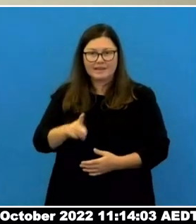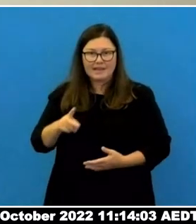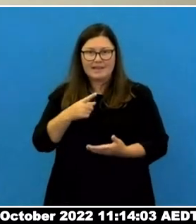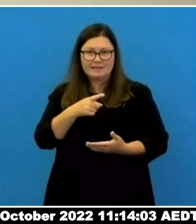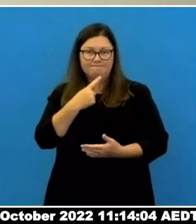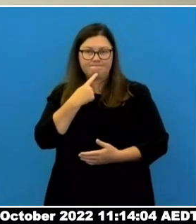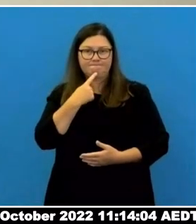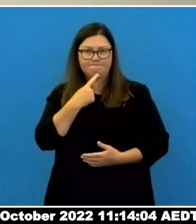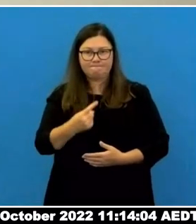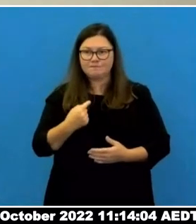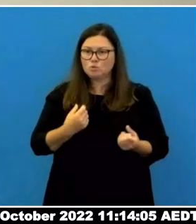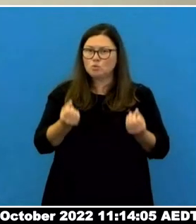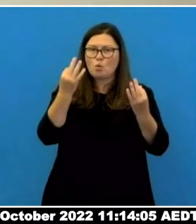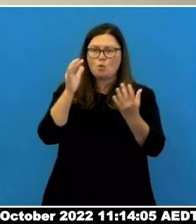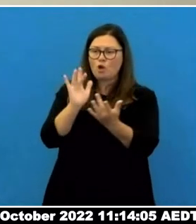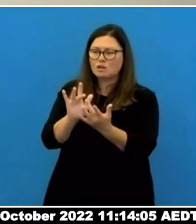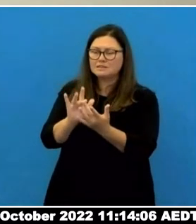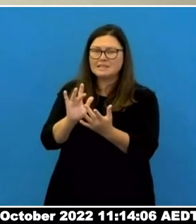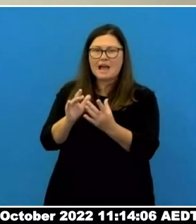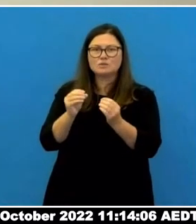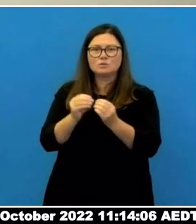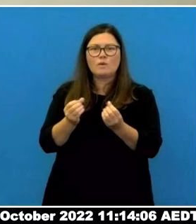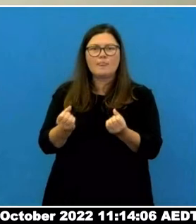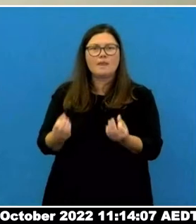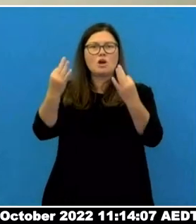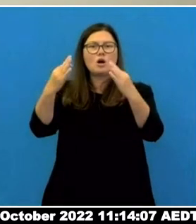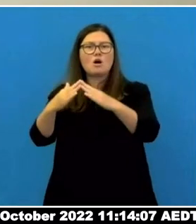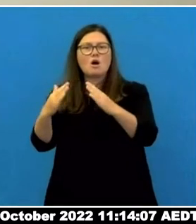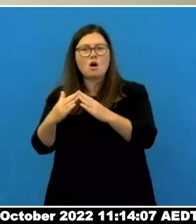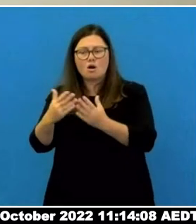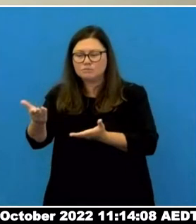or get free food from any organisation whilst I was homeless.